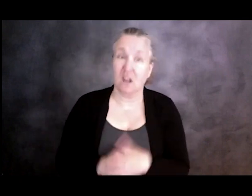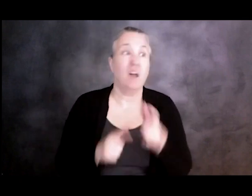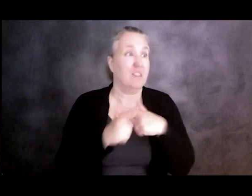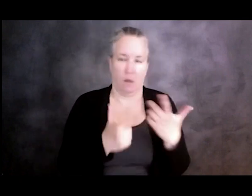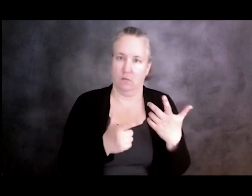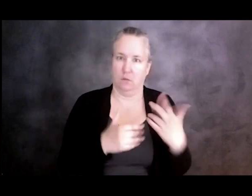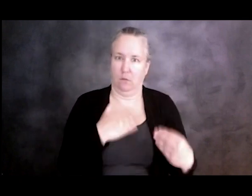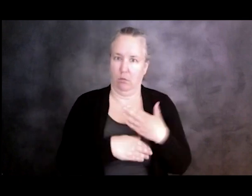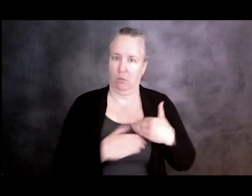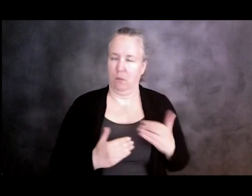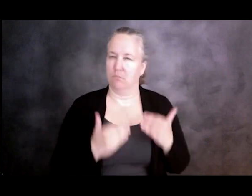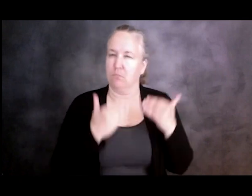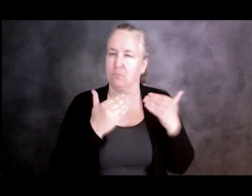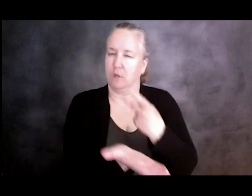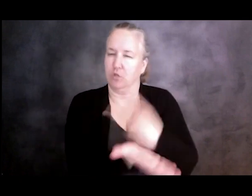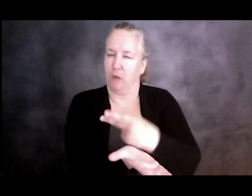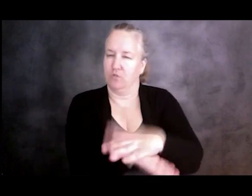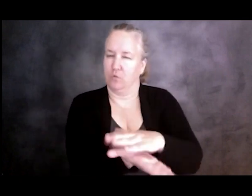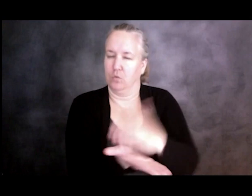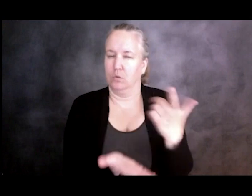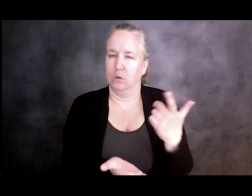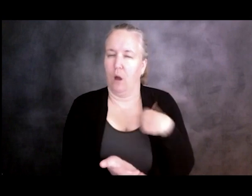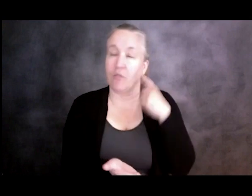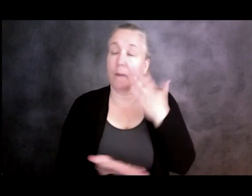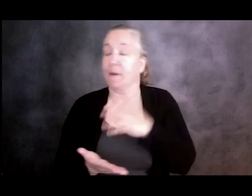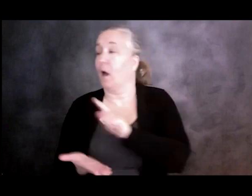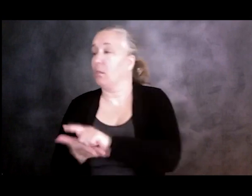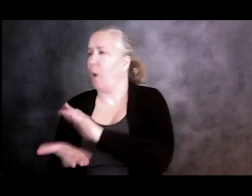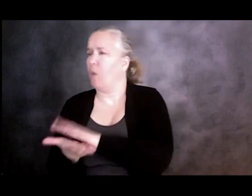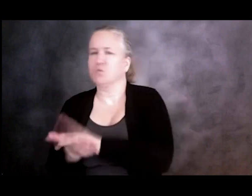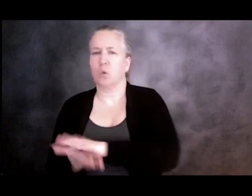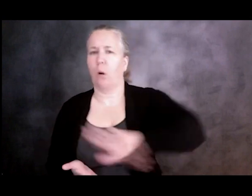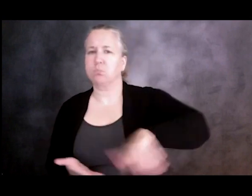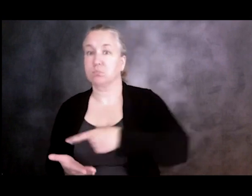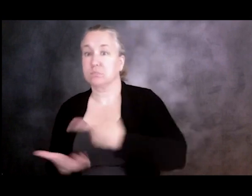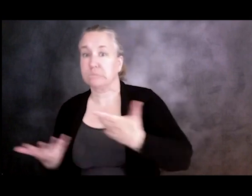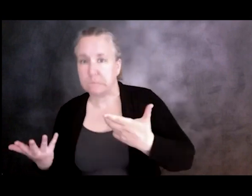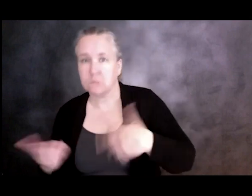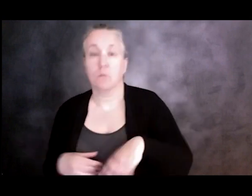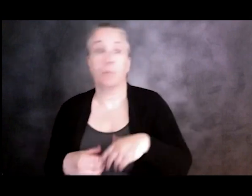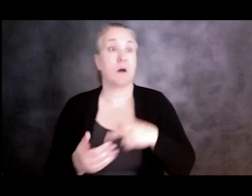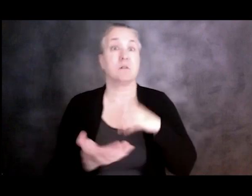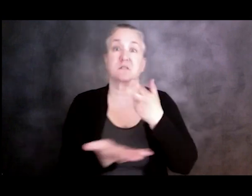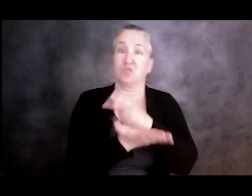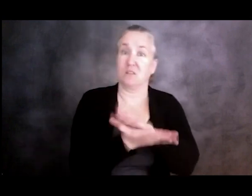Because if I couldn't make that connection I'm like, well, I can just go to law school instead. And so when I applied for graduate school